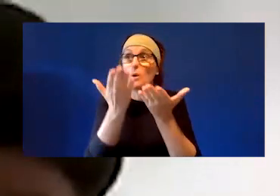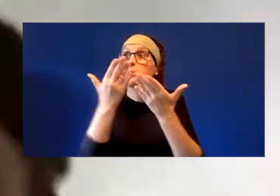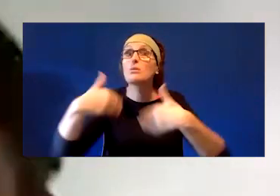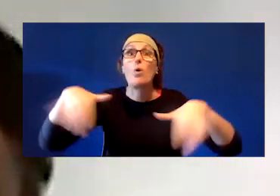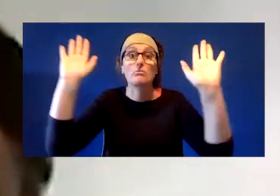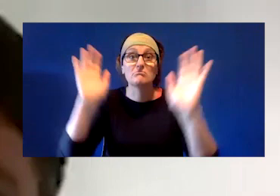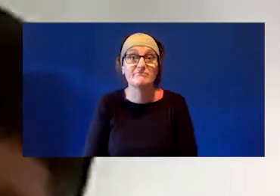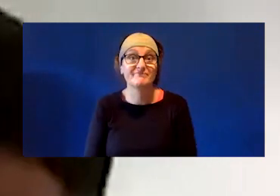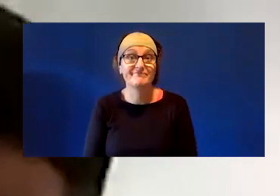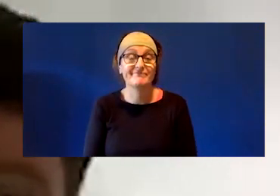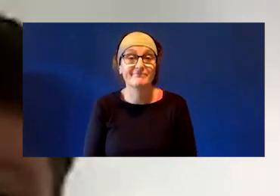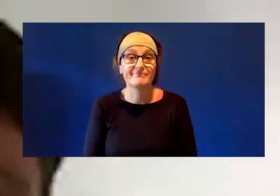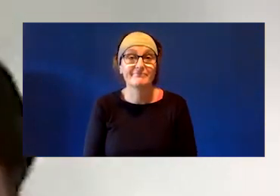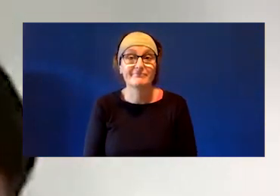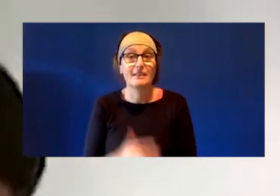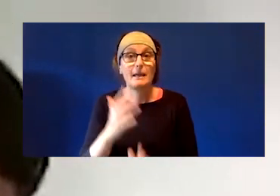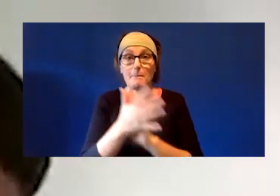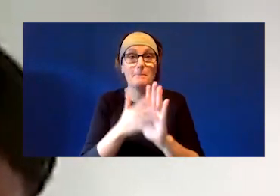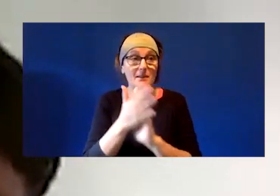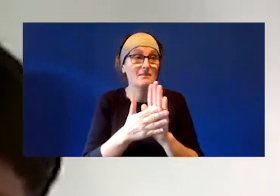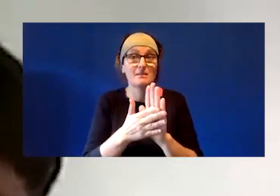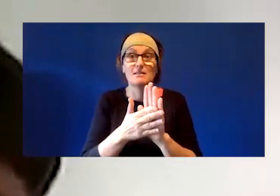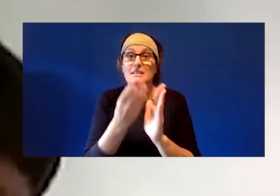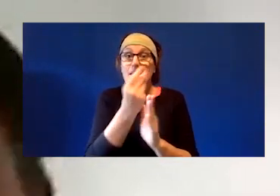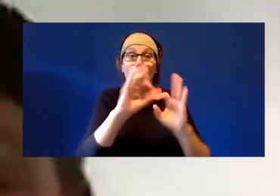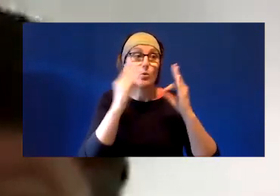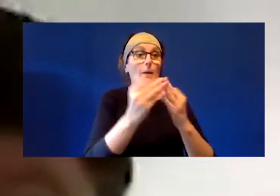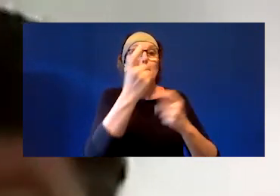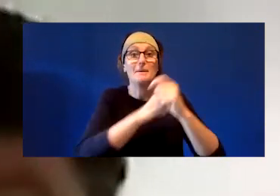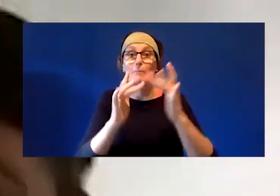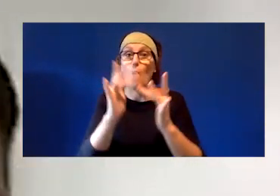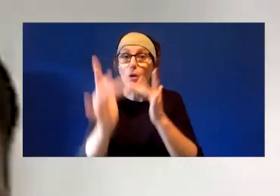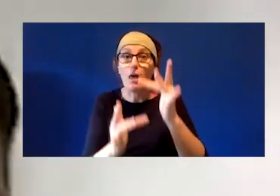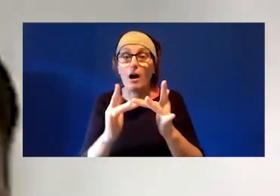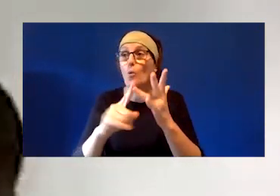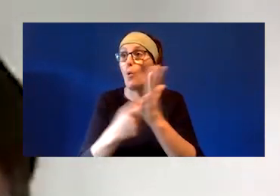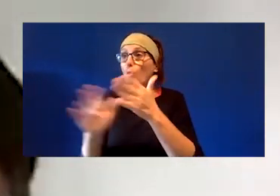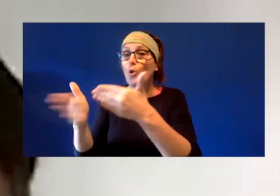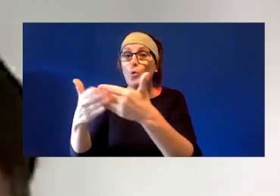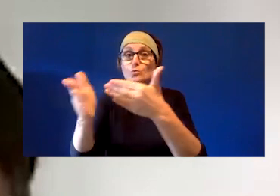What it's all done is it's moved online, or people are using it in different ways. They are still reading books, listening